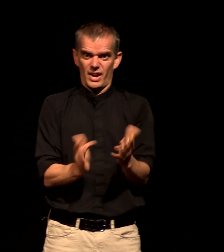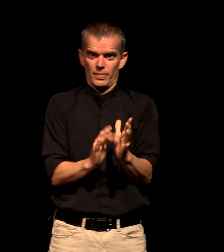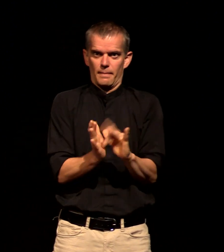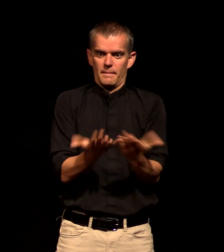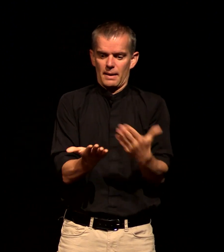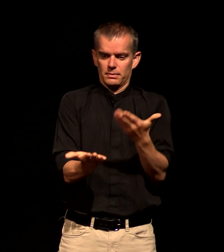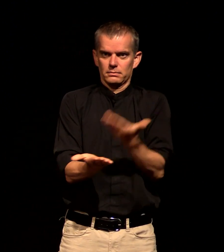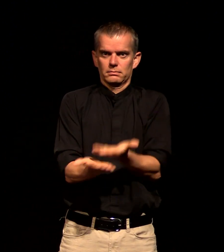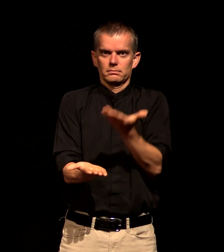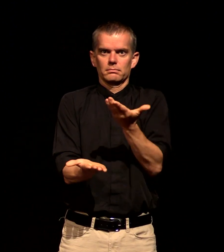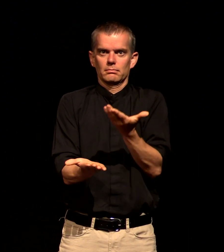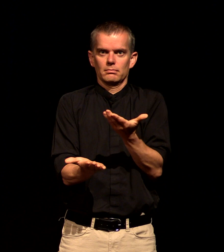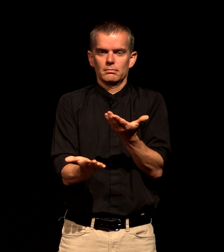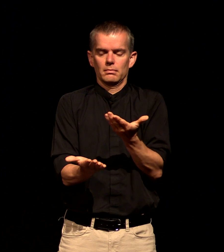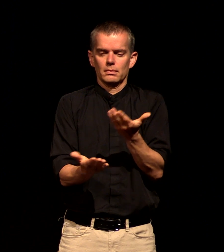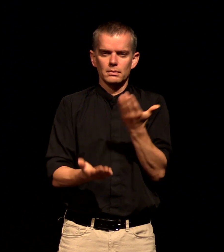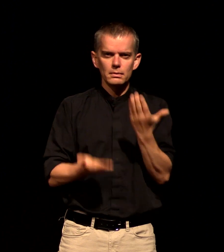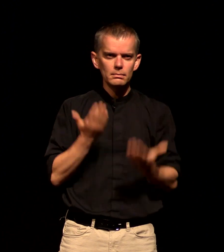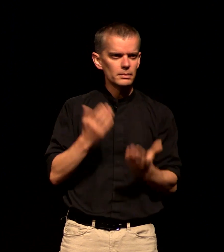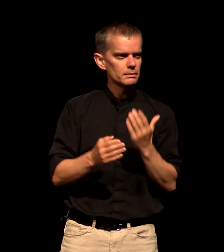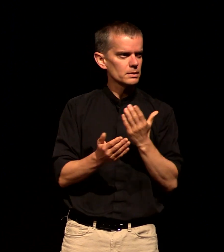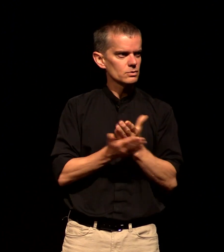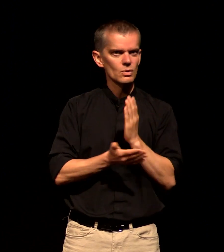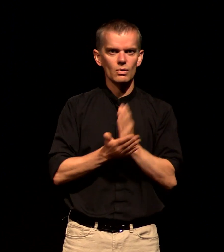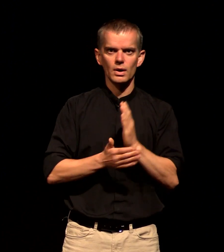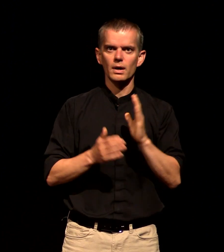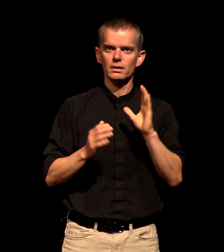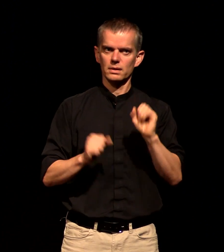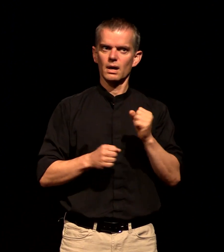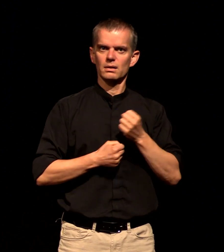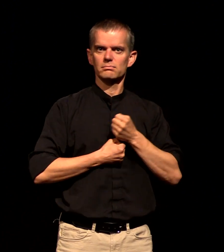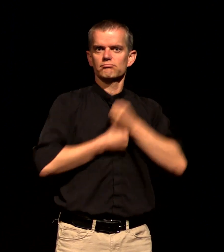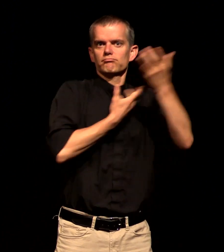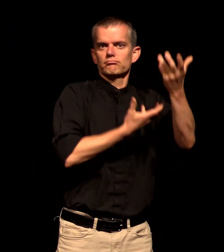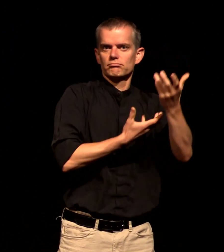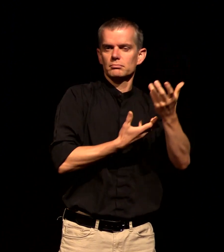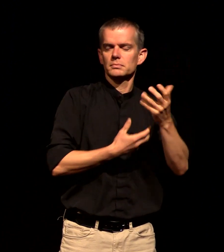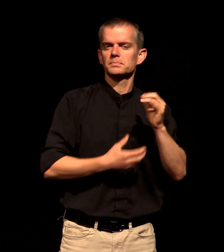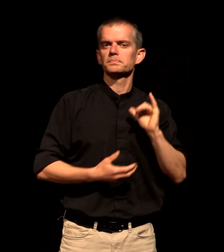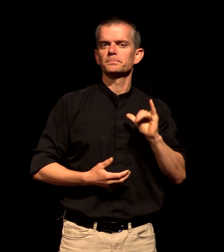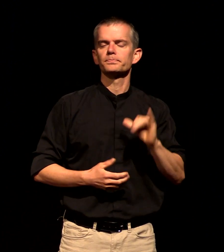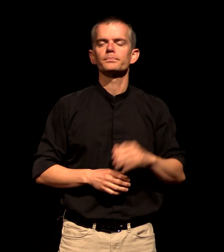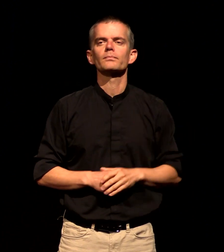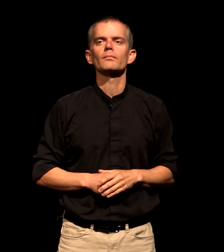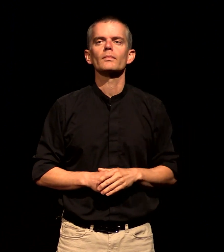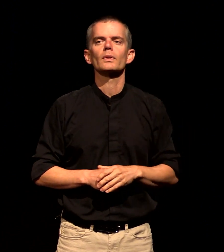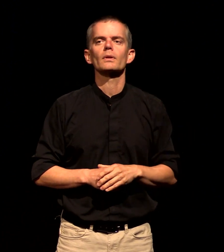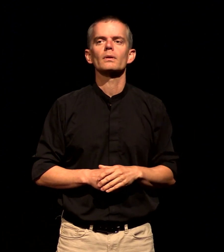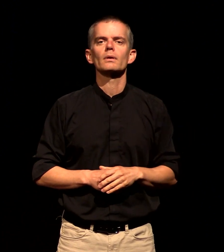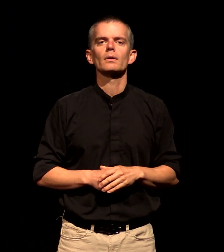it's okay. You probably heard the name CS Lewis, a famous